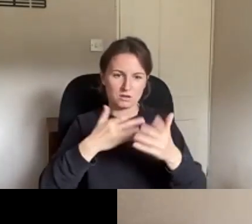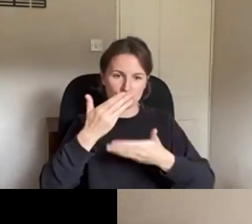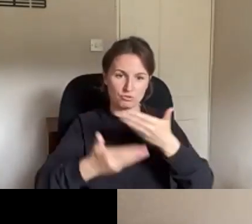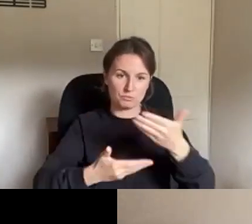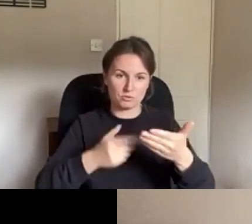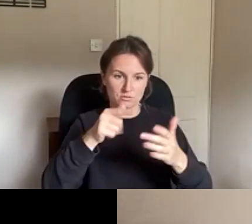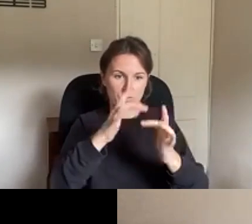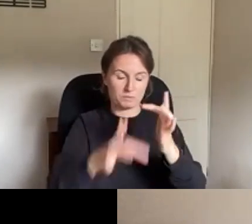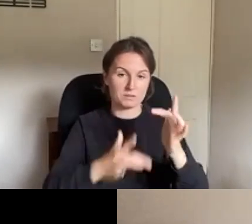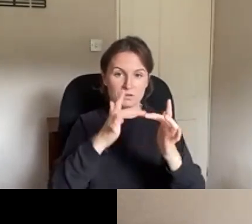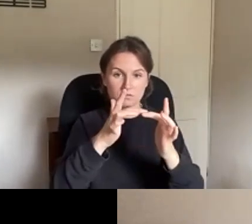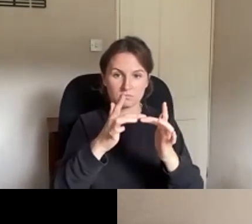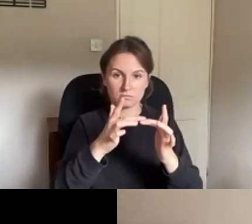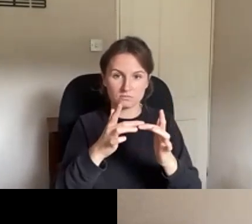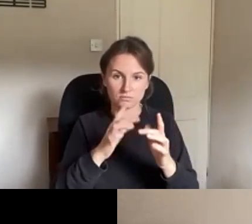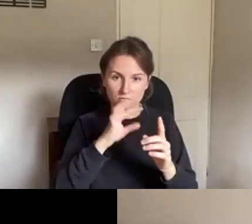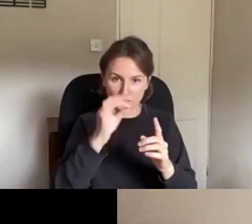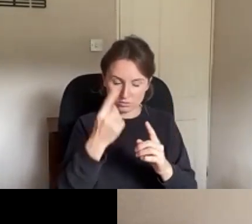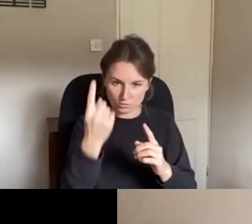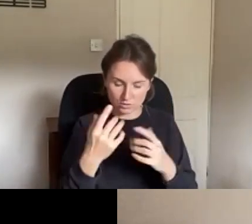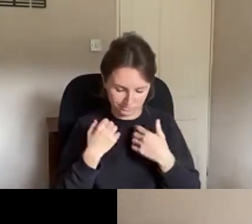if the work you have done meets the criteria.